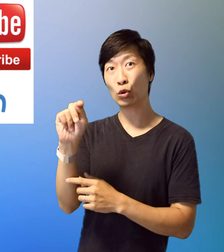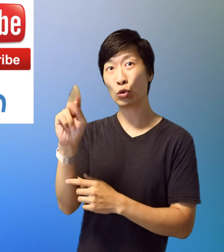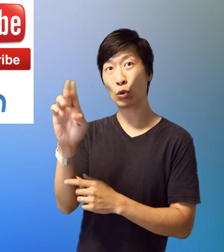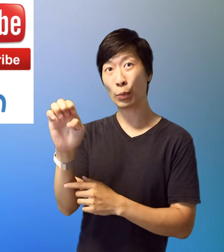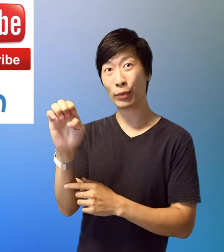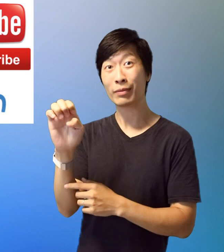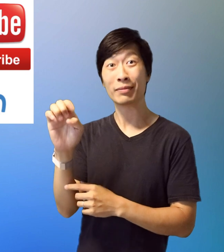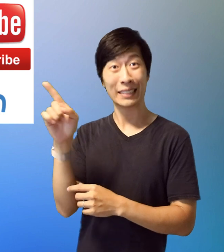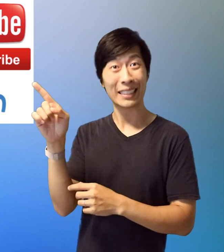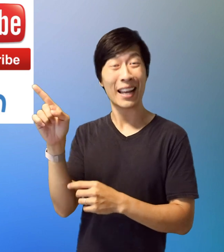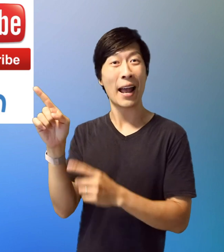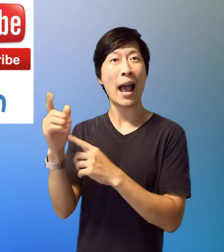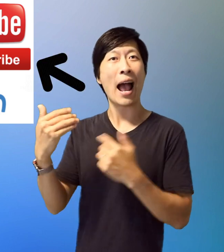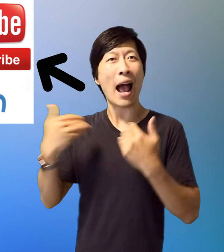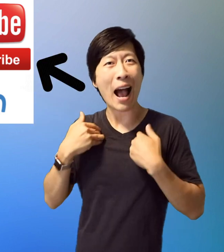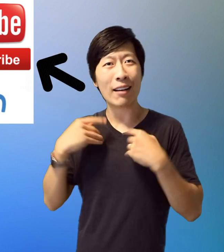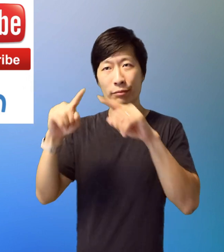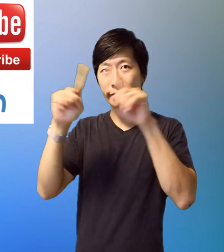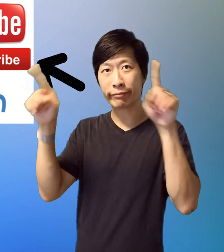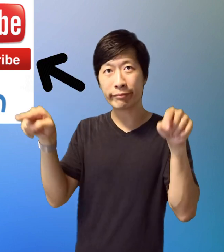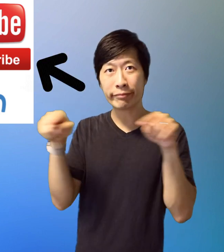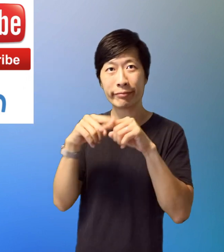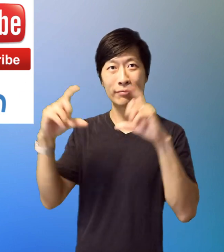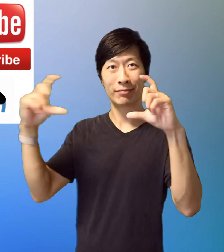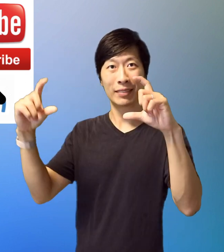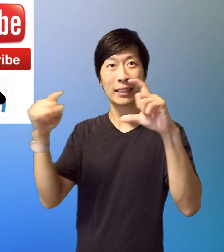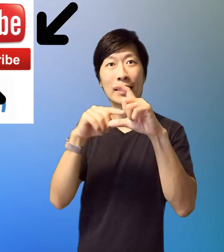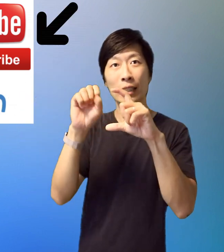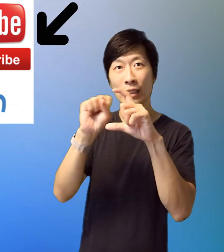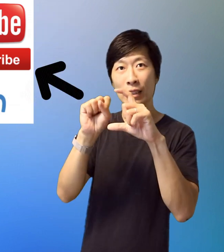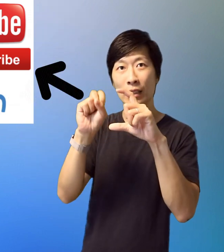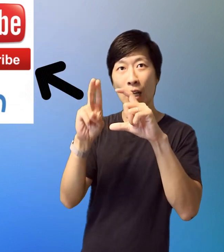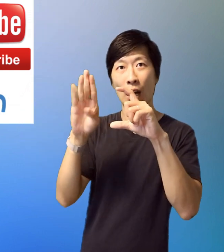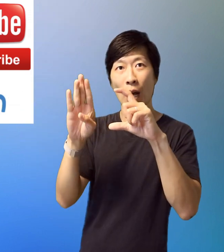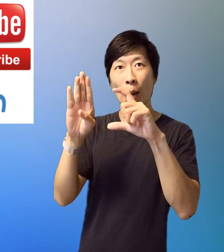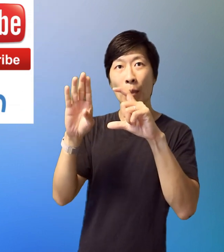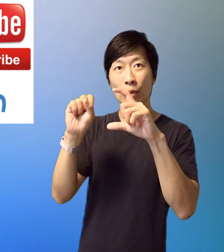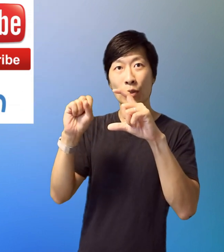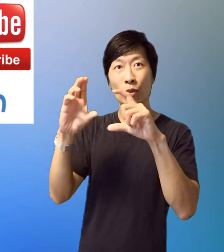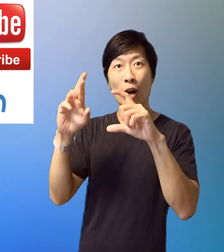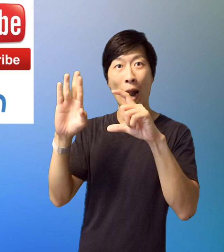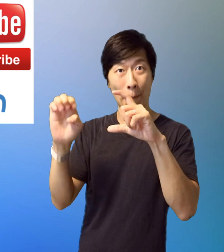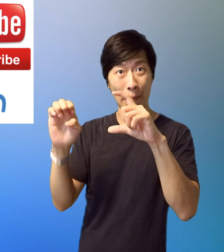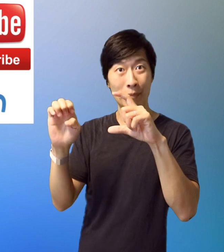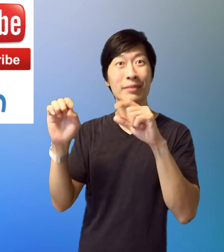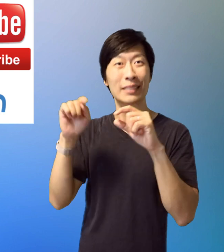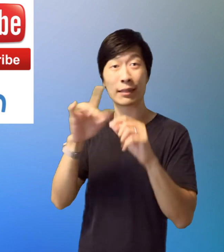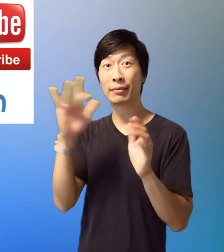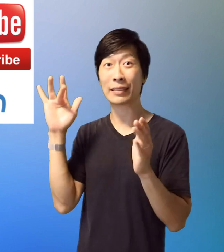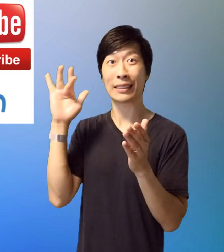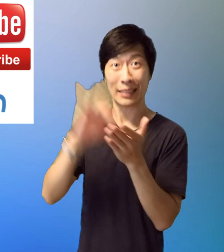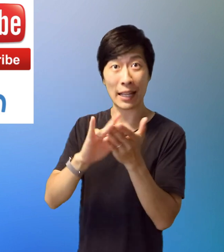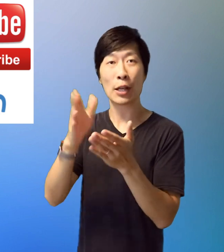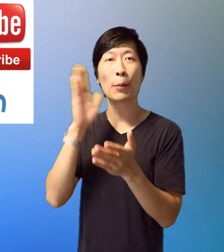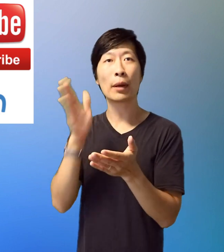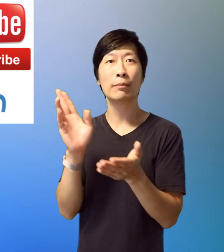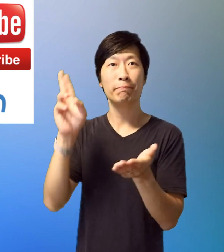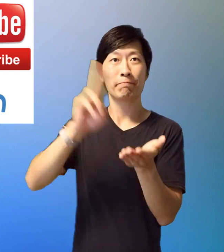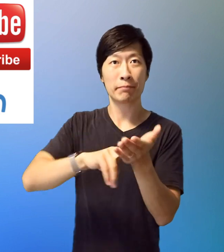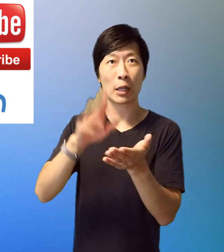my YouTube channel and there is a subscribe button there, please click on